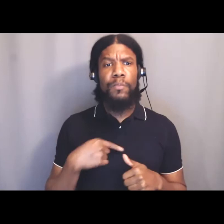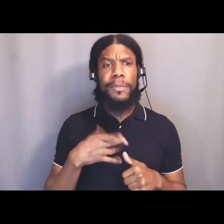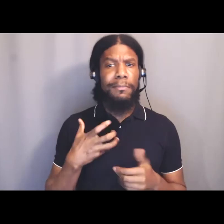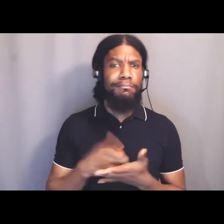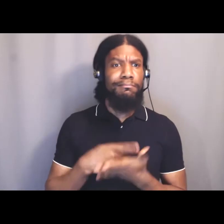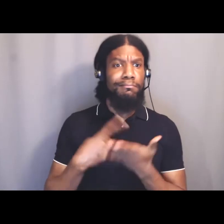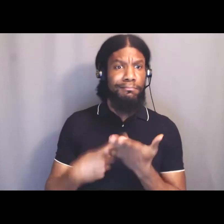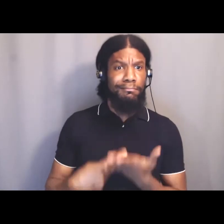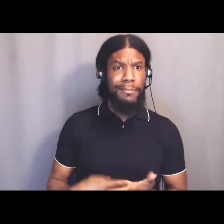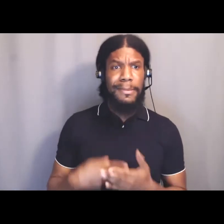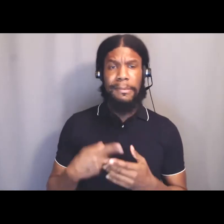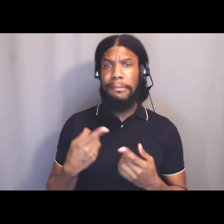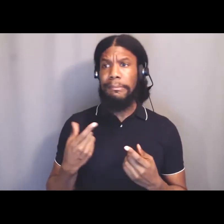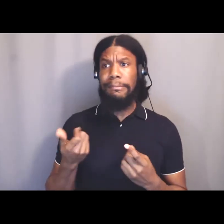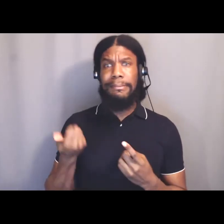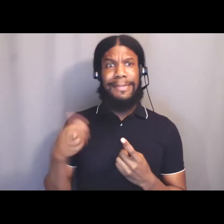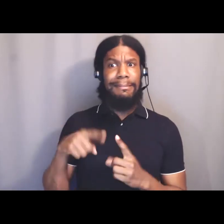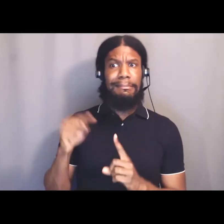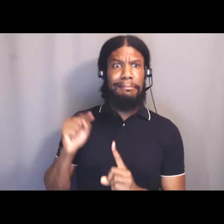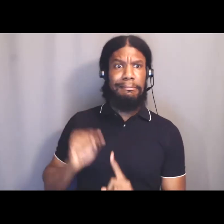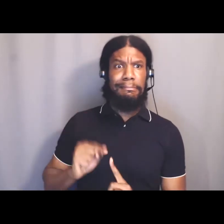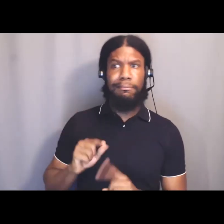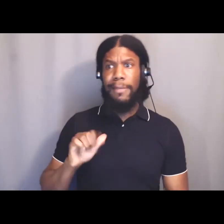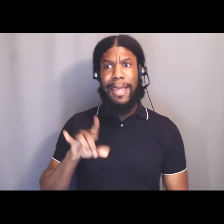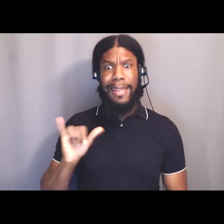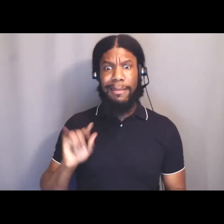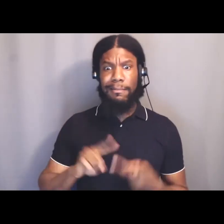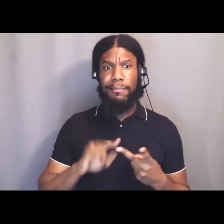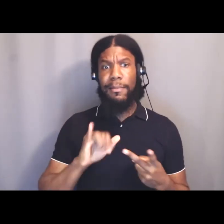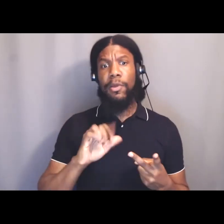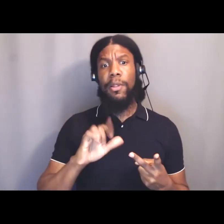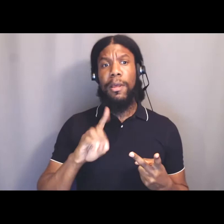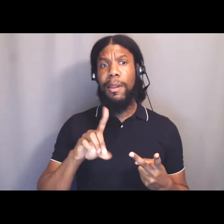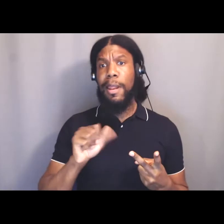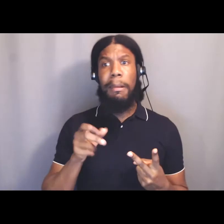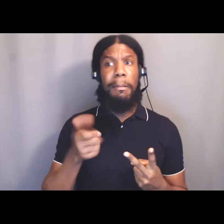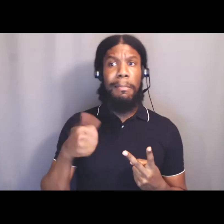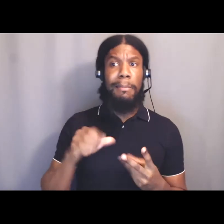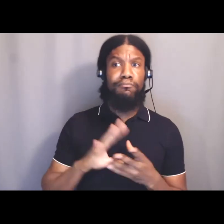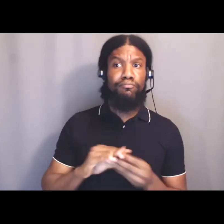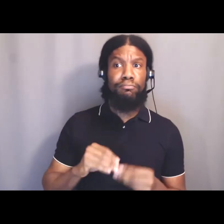Alli or Yolanda? No? [Alli] Nope, nothing here for me.